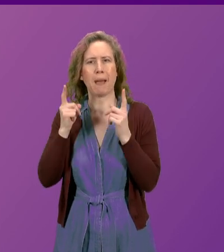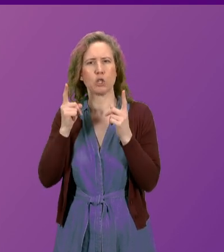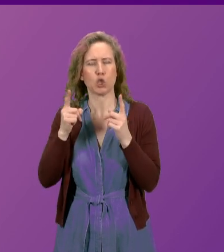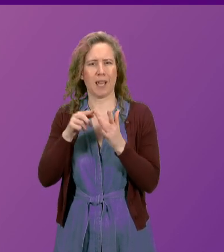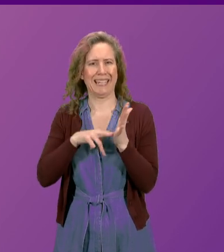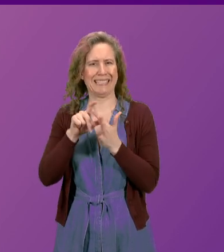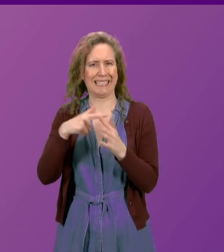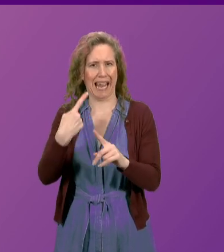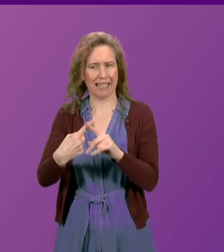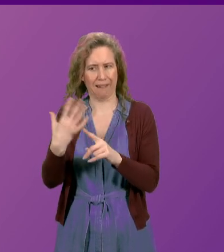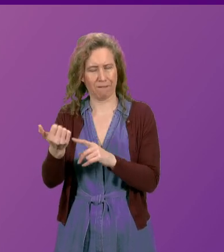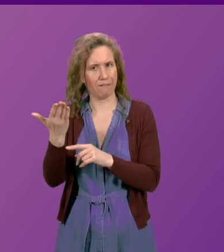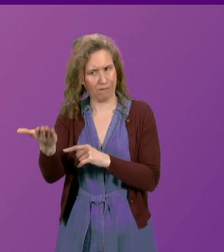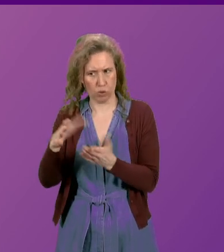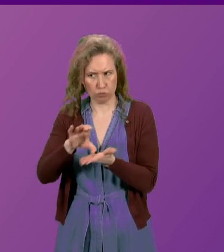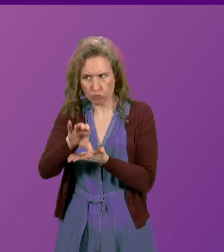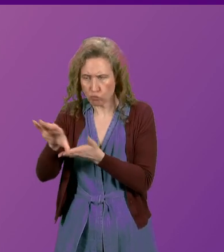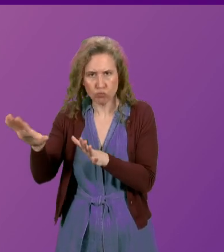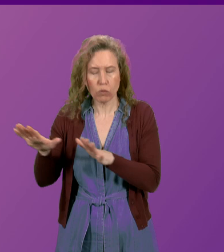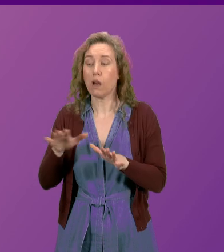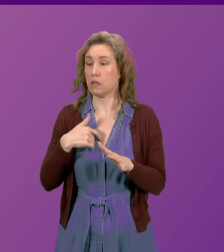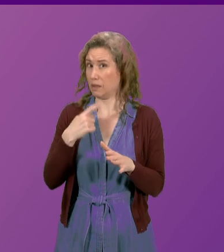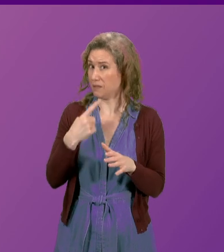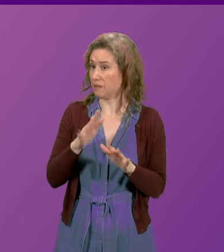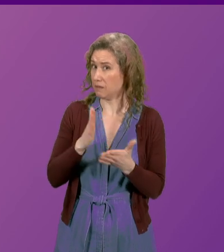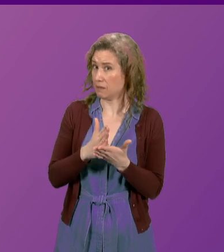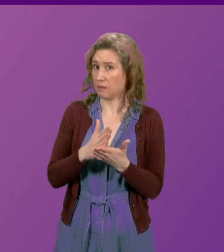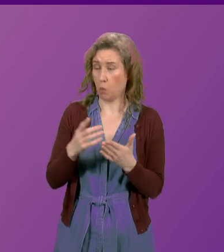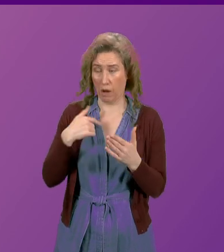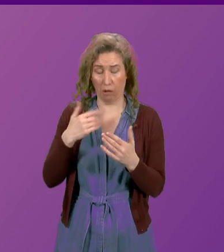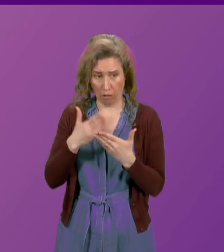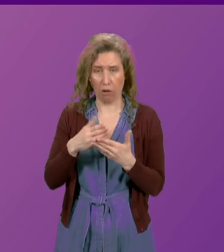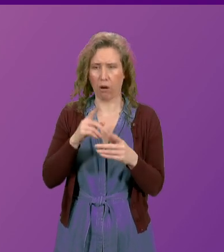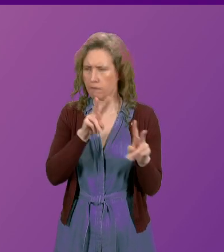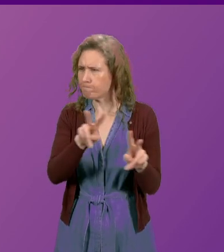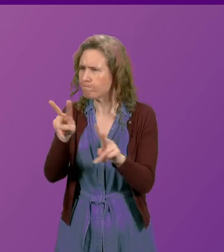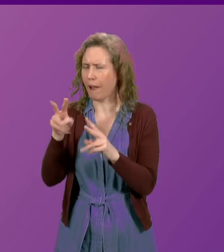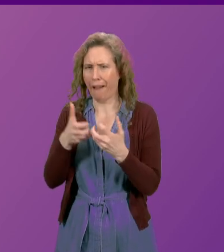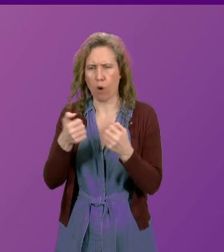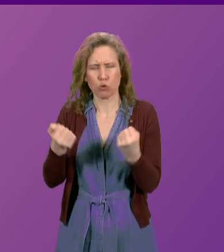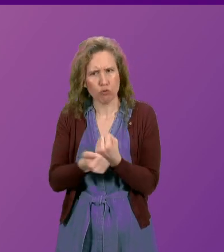I assure Mr MacDonald of the Government’s continued focus on ensuring that we strengthen economic growth and economic activity,